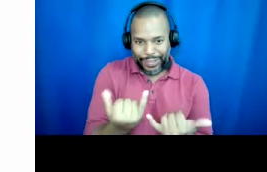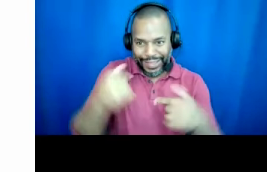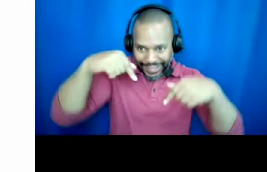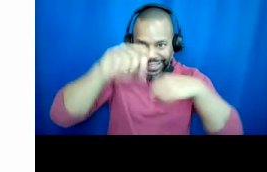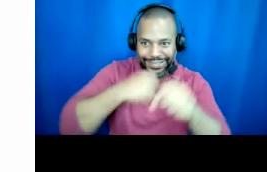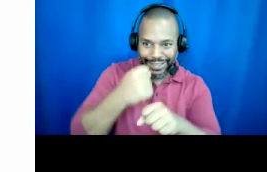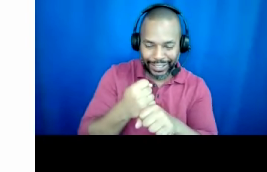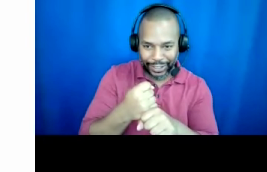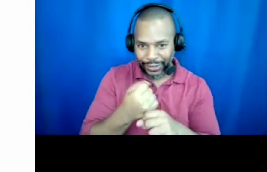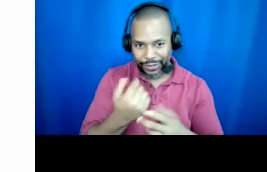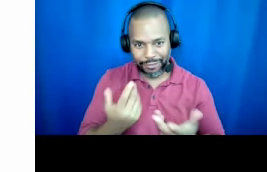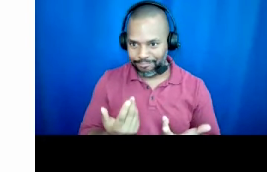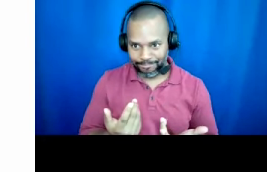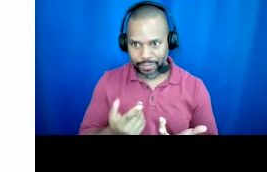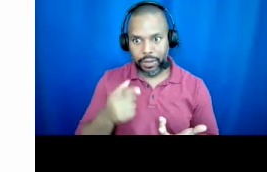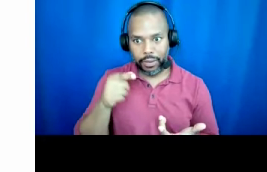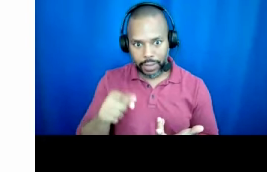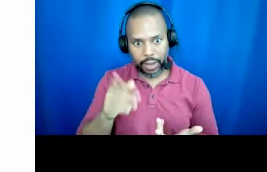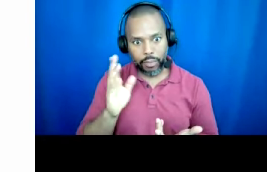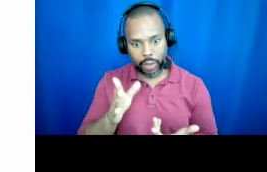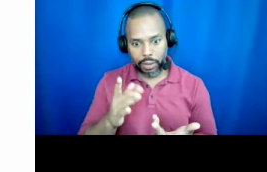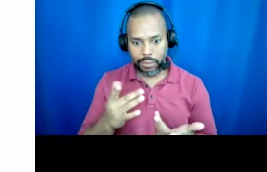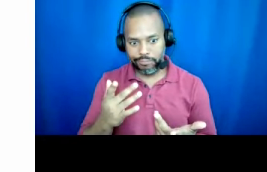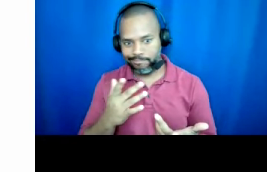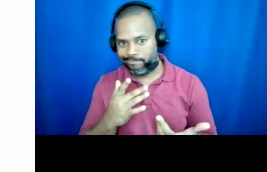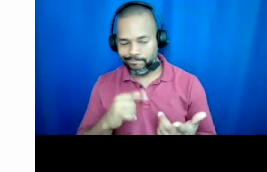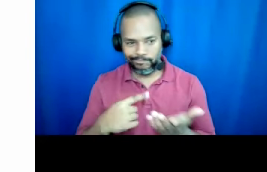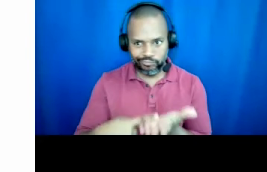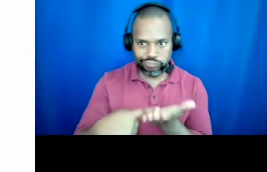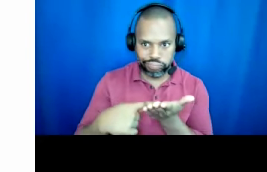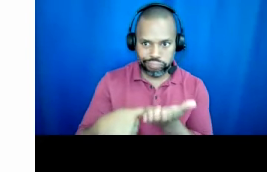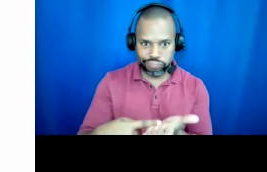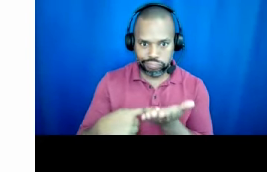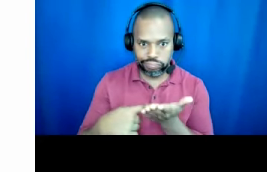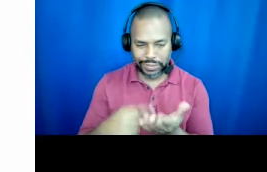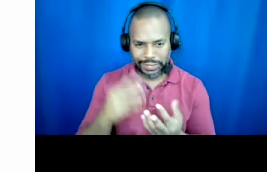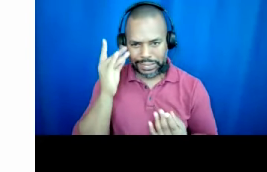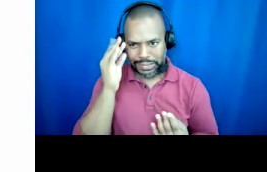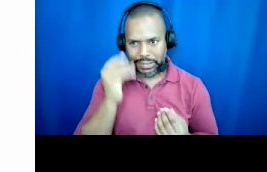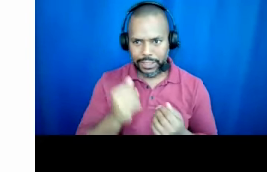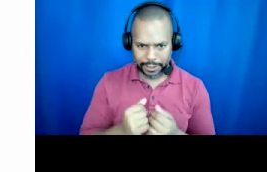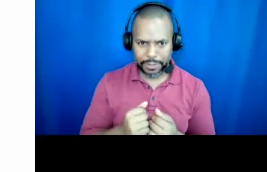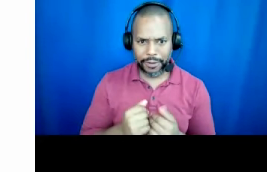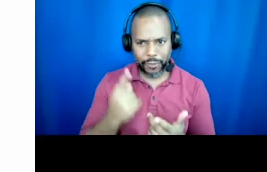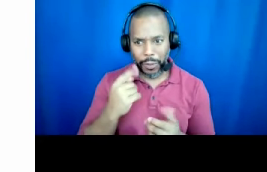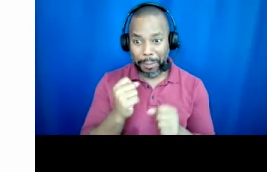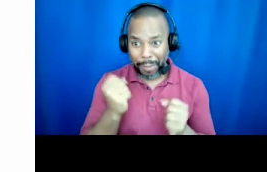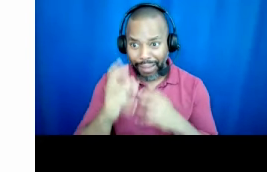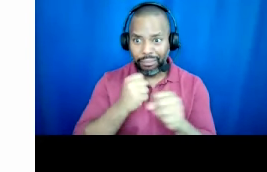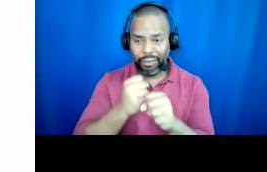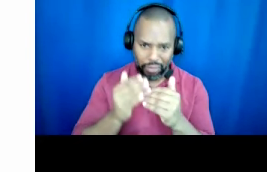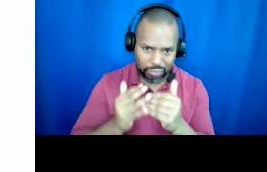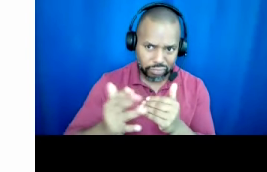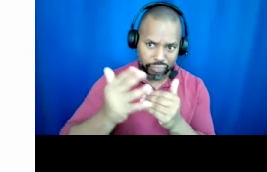These are considerations for funding that will have to be encompassed for many years going forward, dependent on the